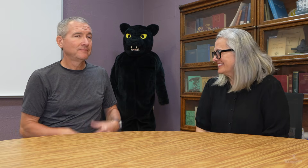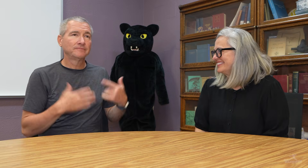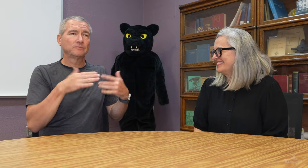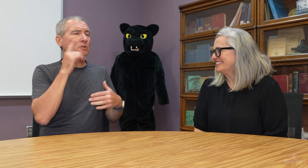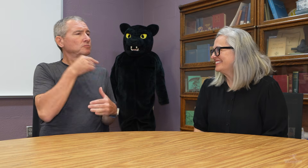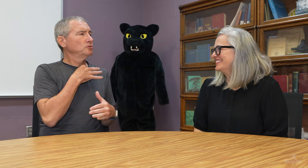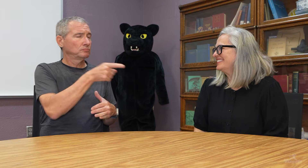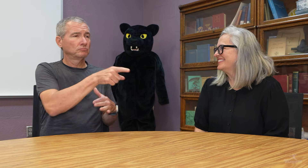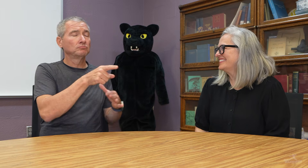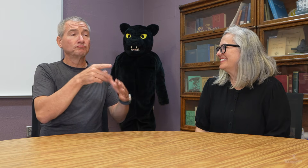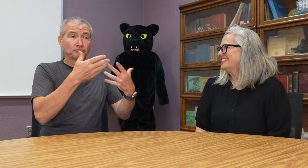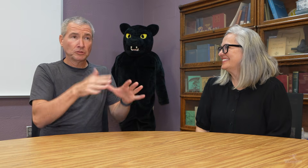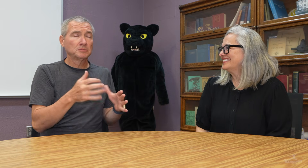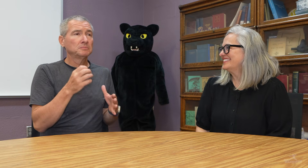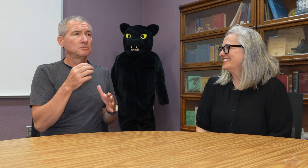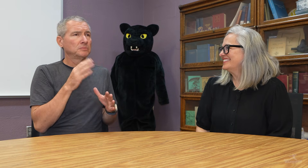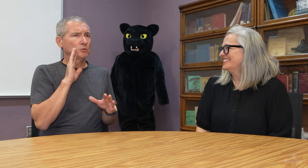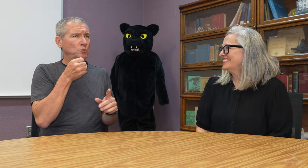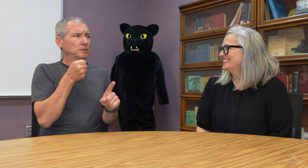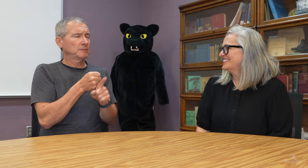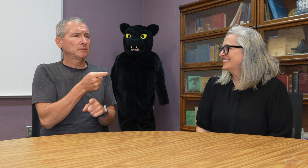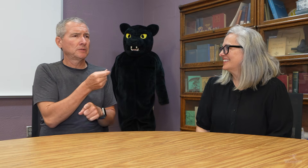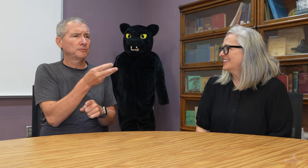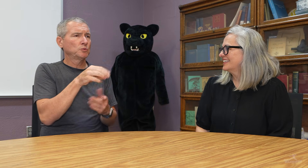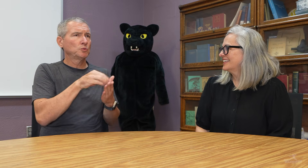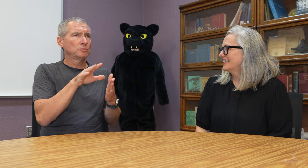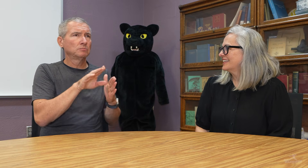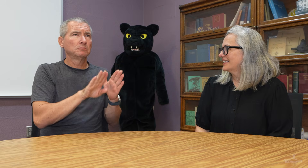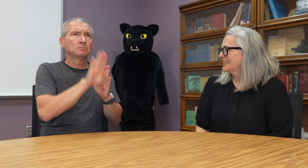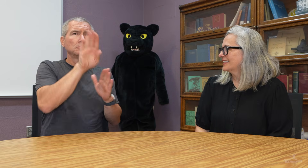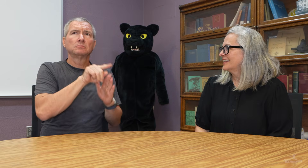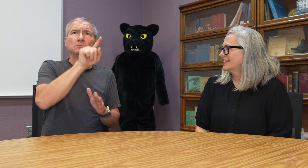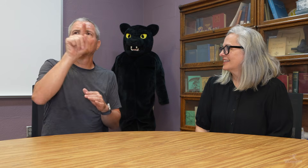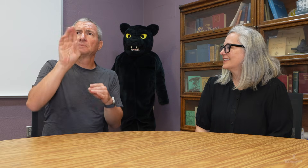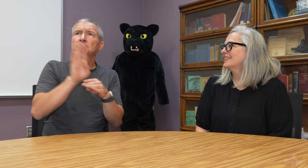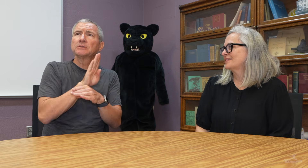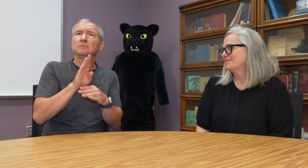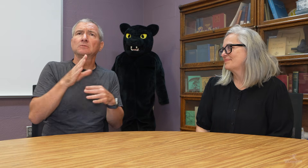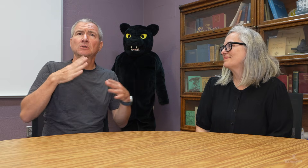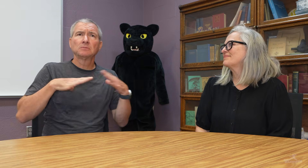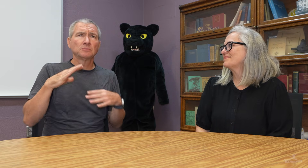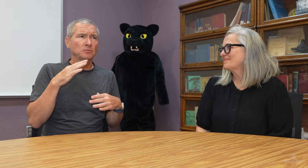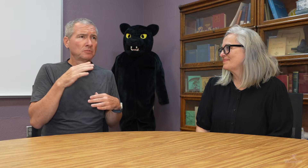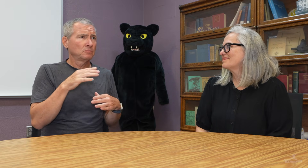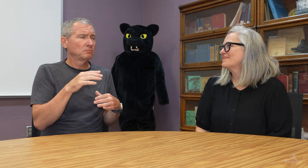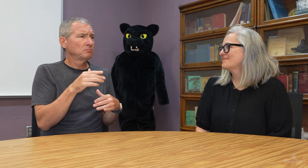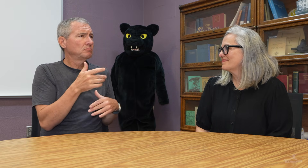This experience helps students succeed in real-world businesses.